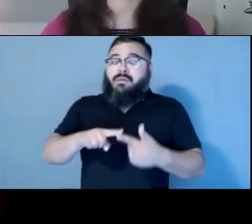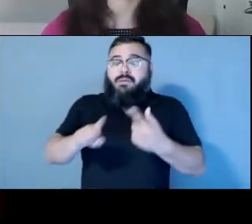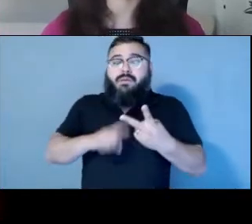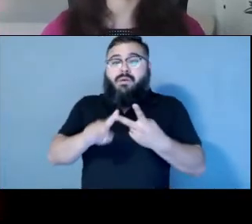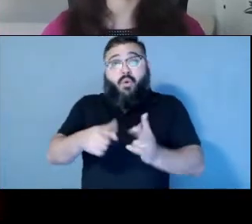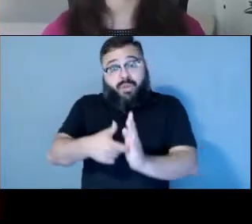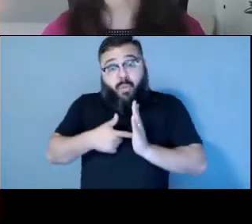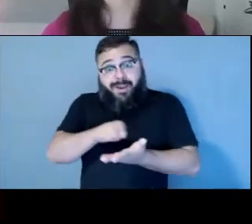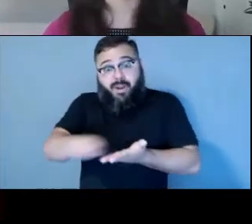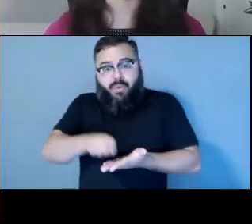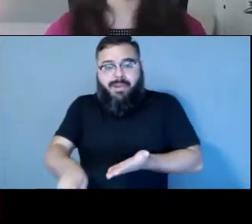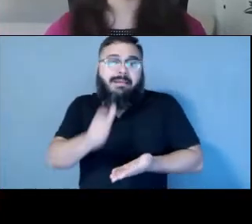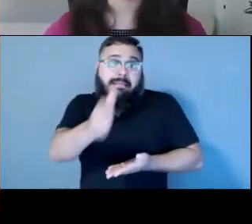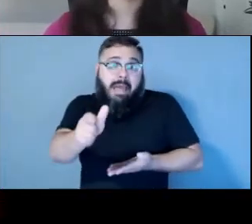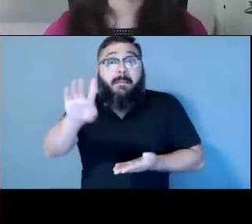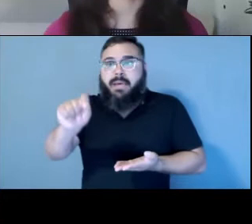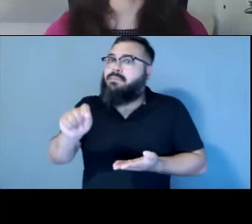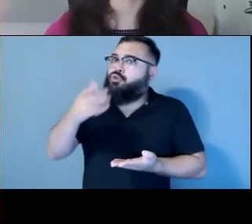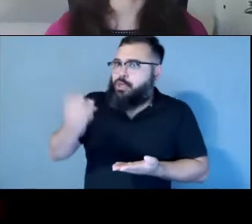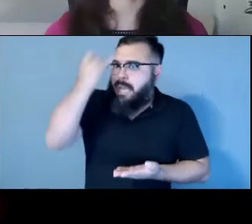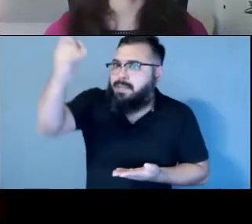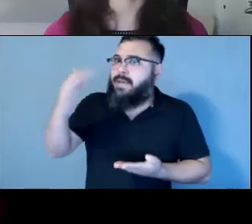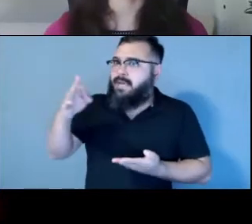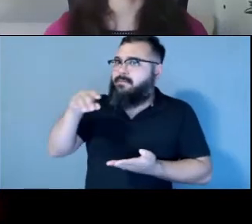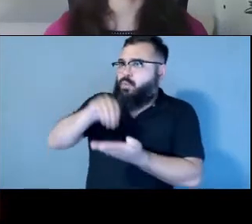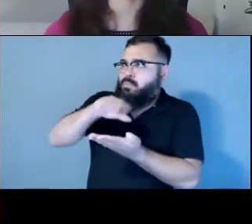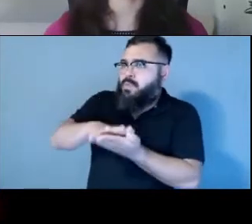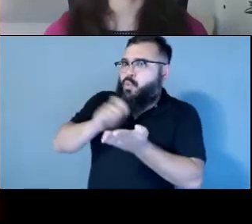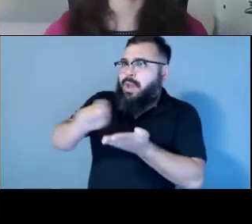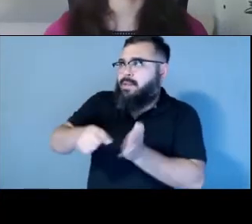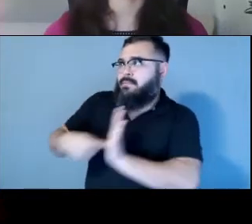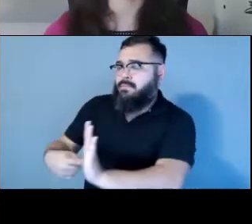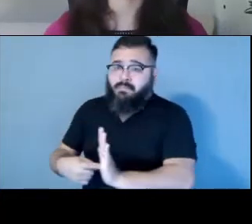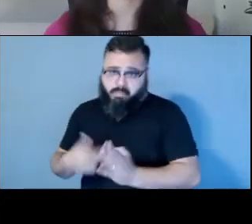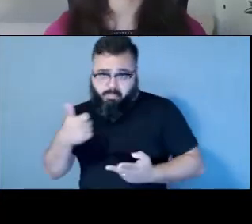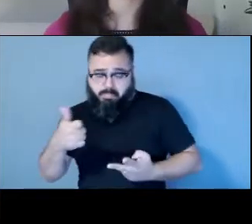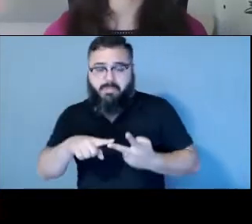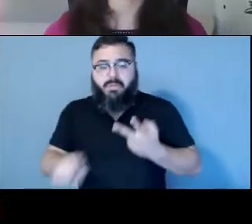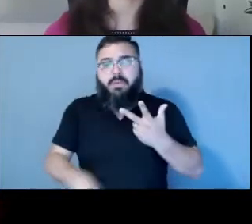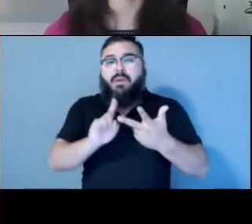but again, it's great if it is. And then we know that using these words